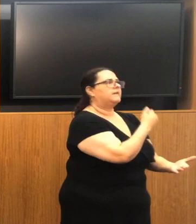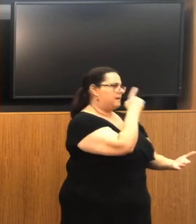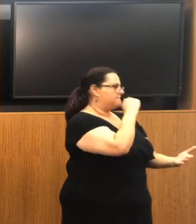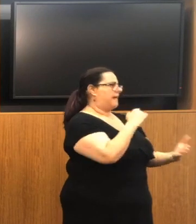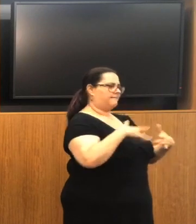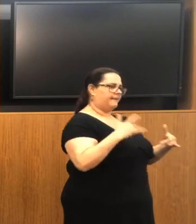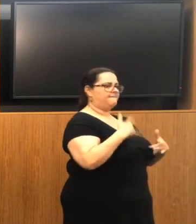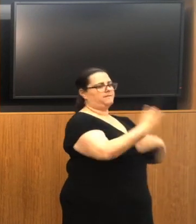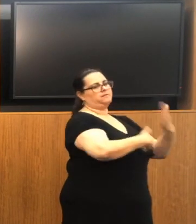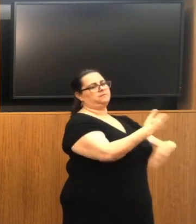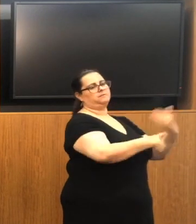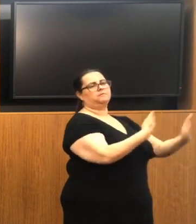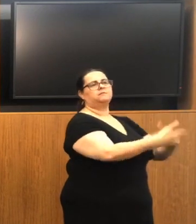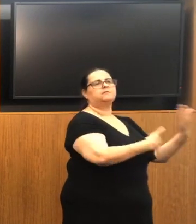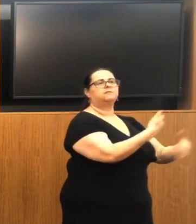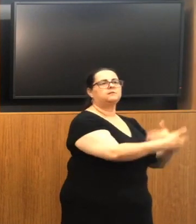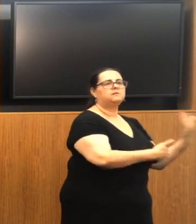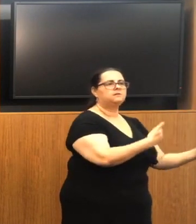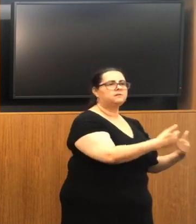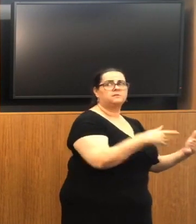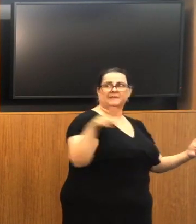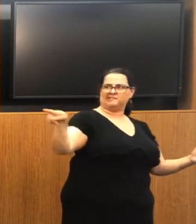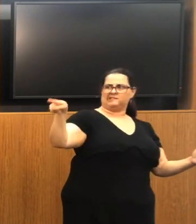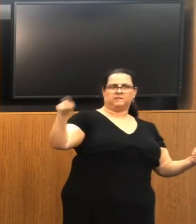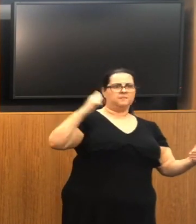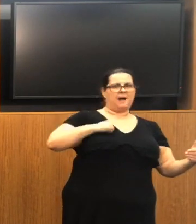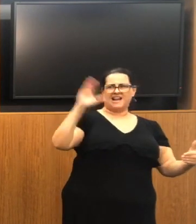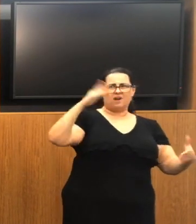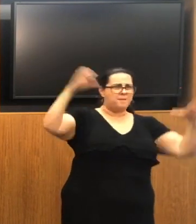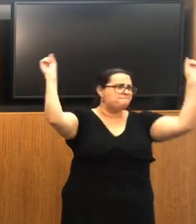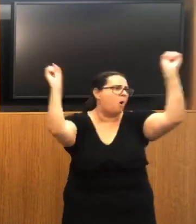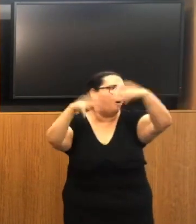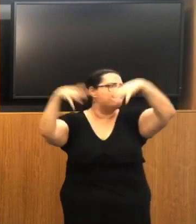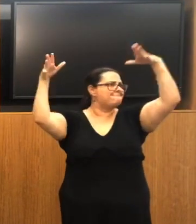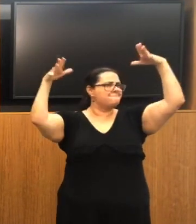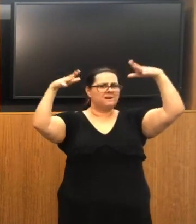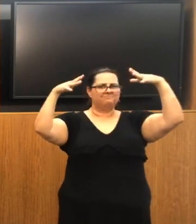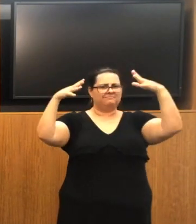We were sick of the bombings, of the anxiety, of everything